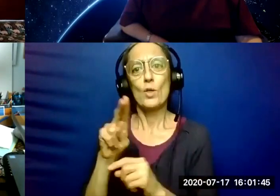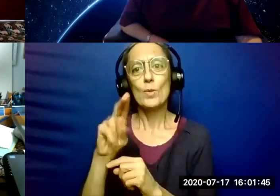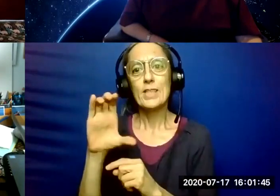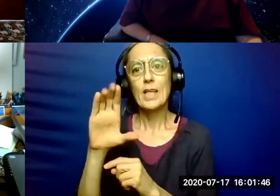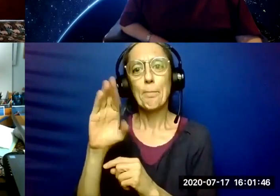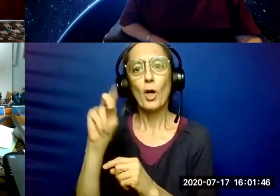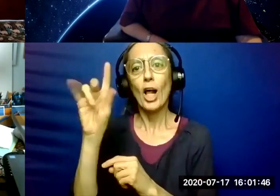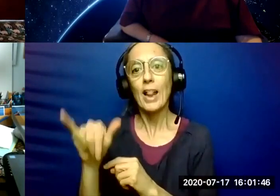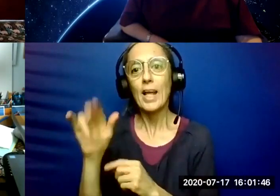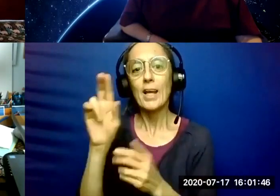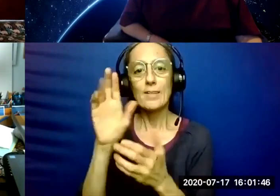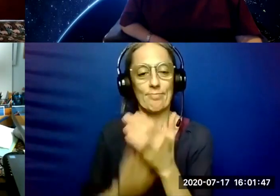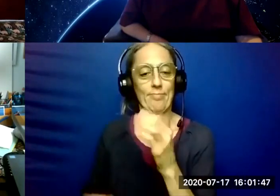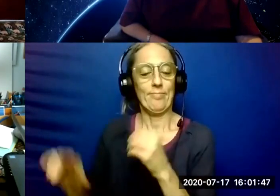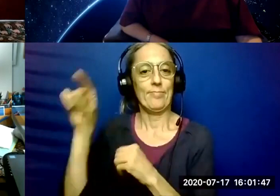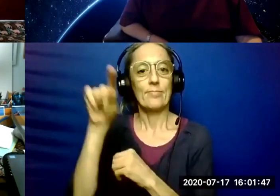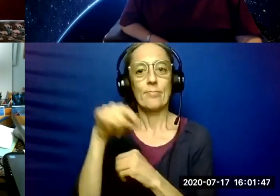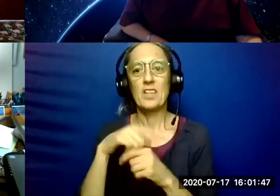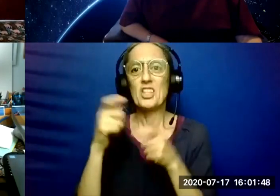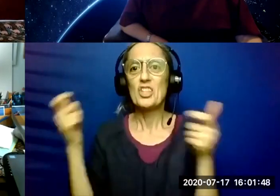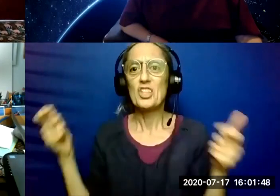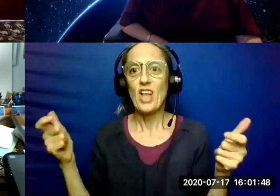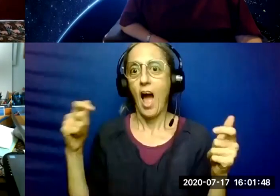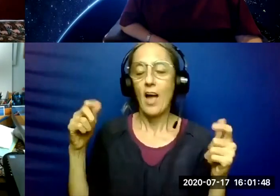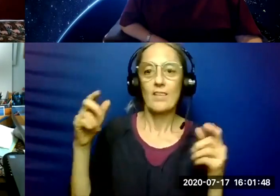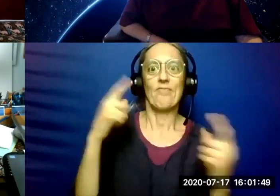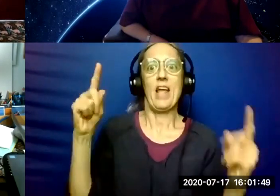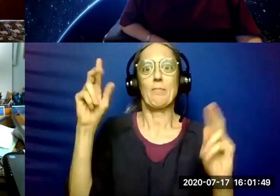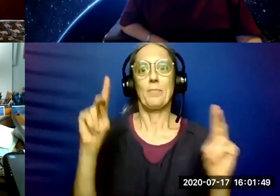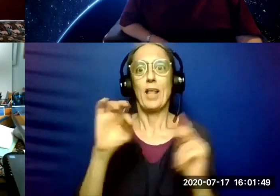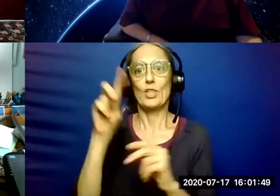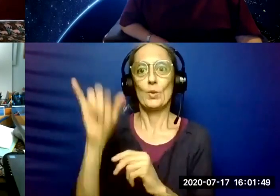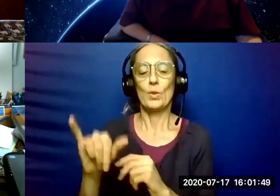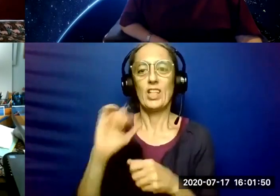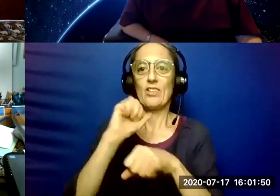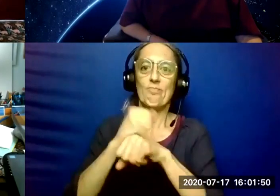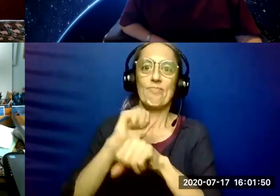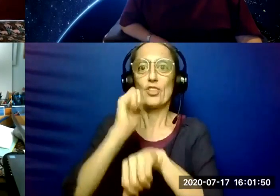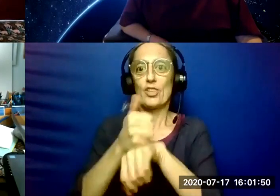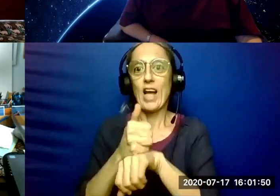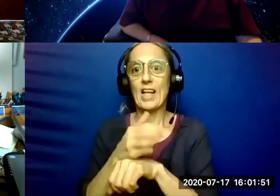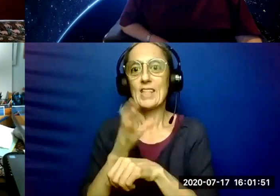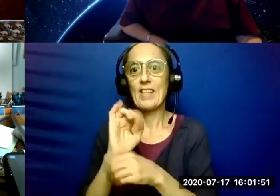created disability rights history. Last year, I had the privilege of interviewing